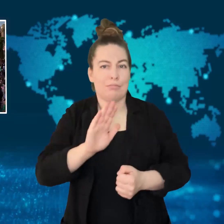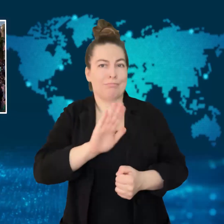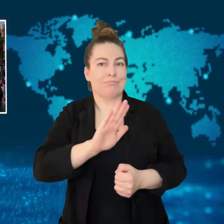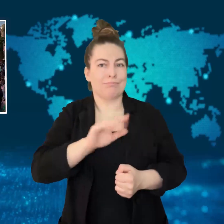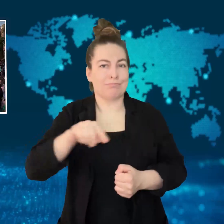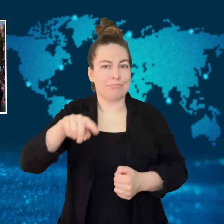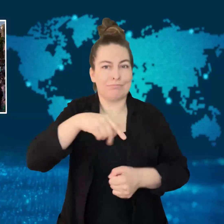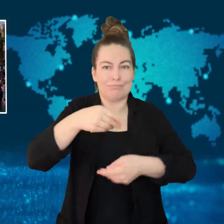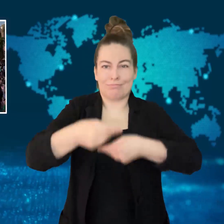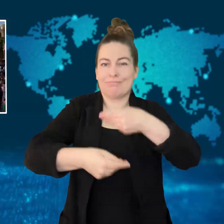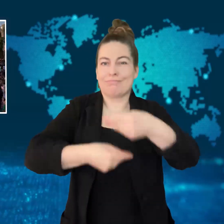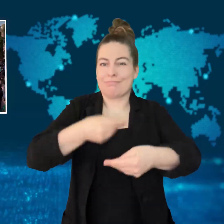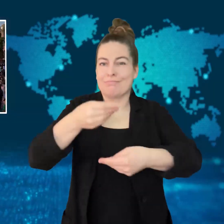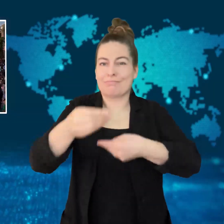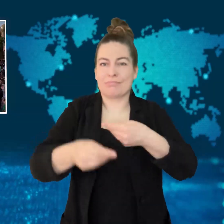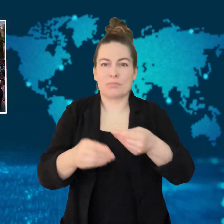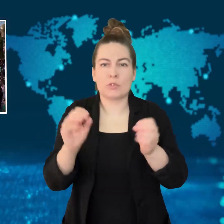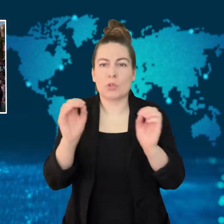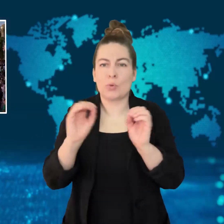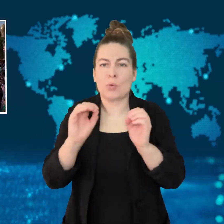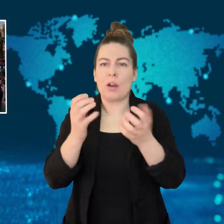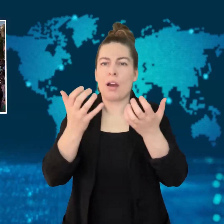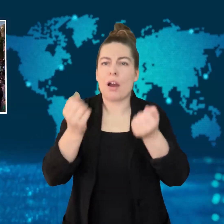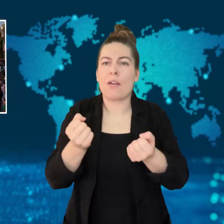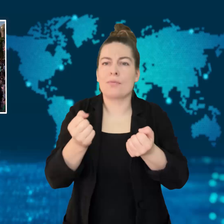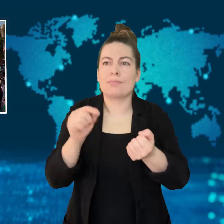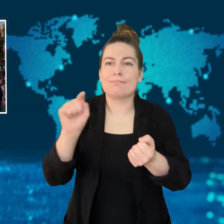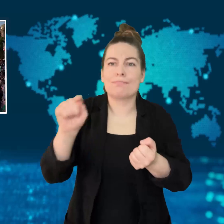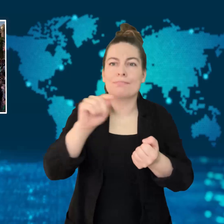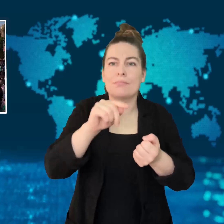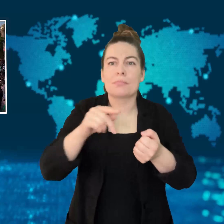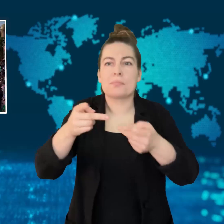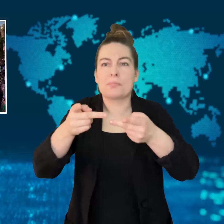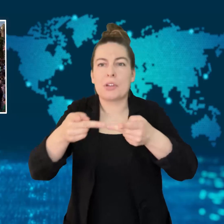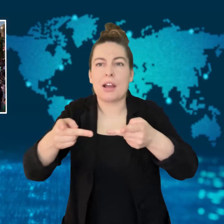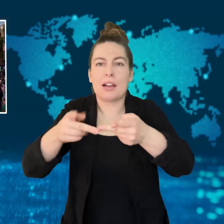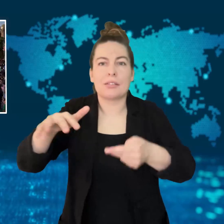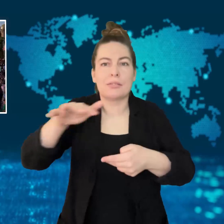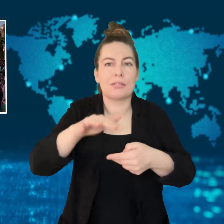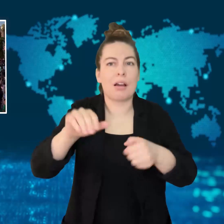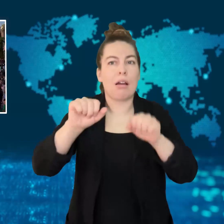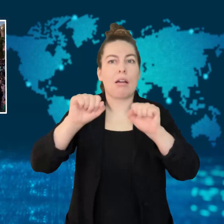The protests have become a major concern for